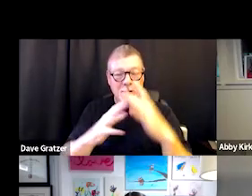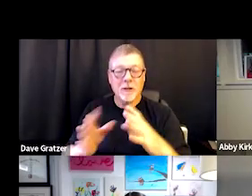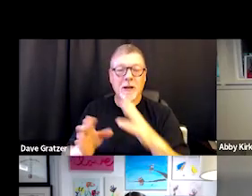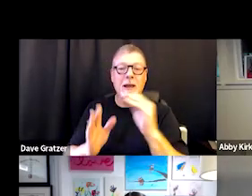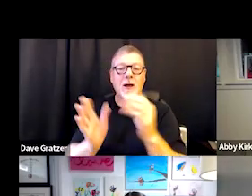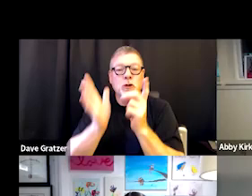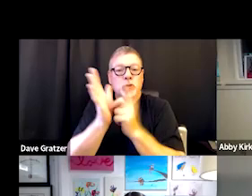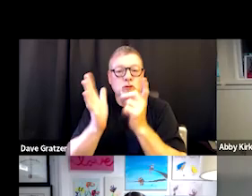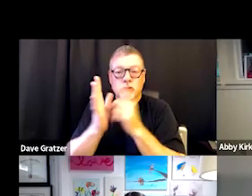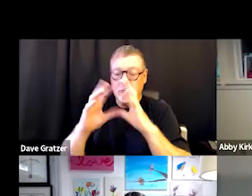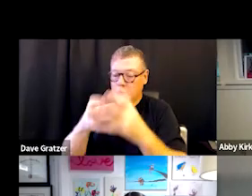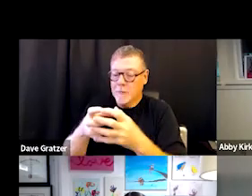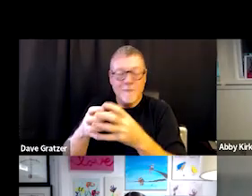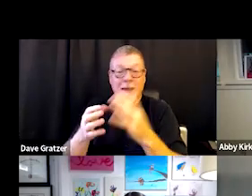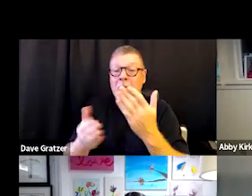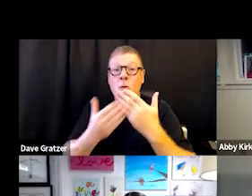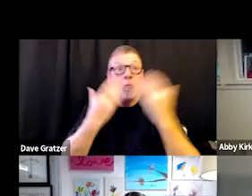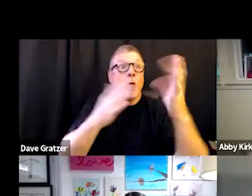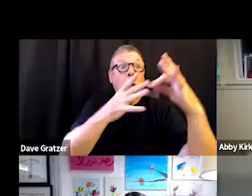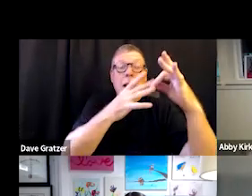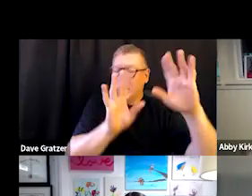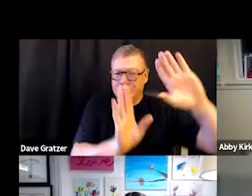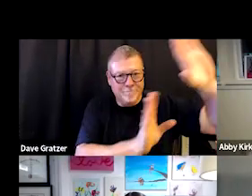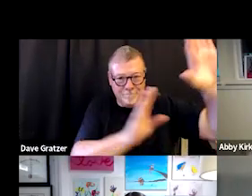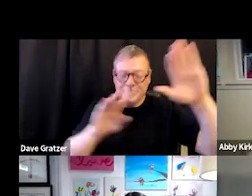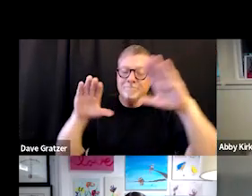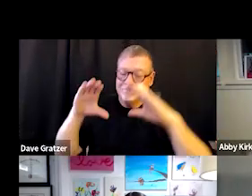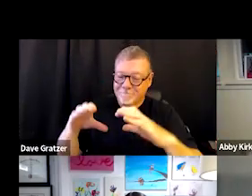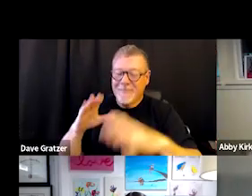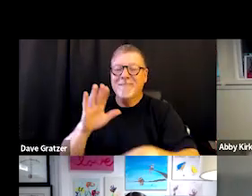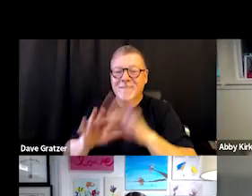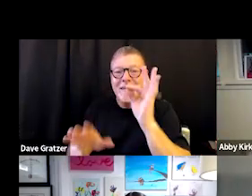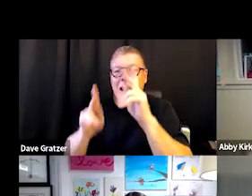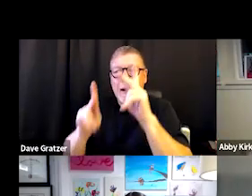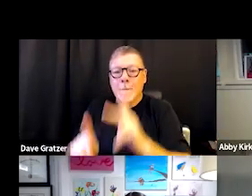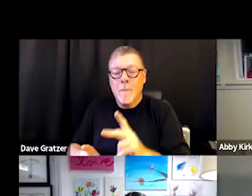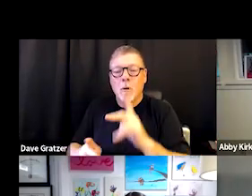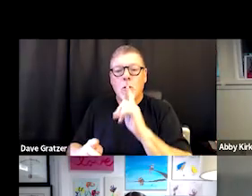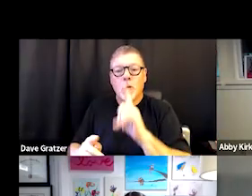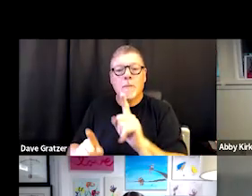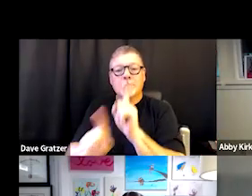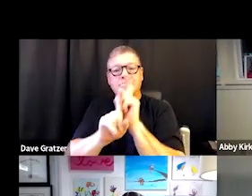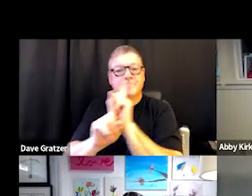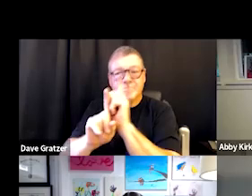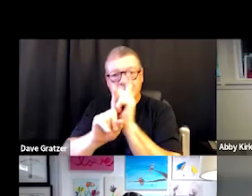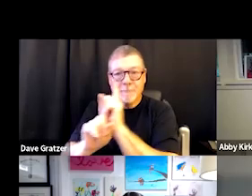even if there's not a state lead, to find someone who can kind of be your mentor and can help you out.